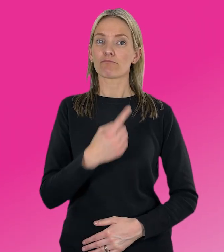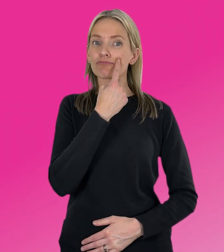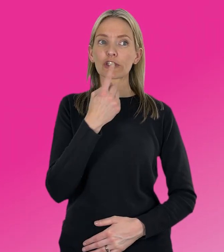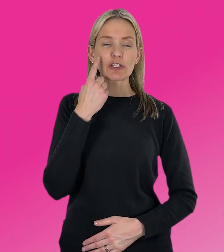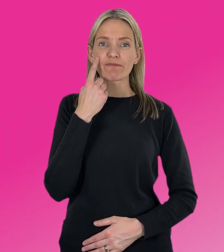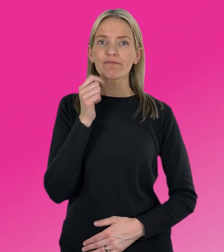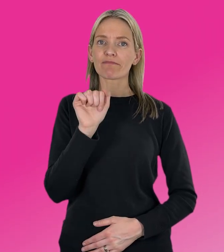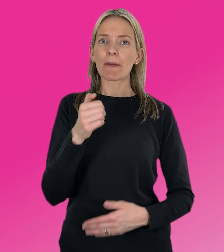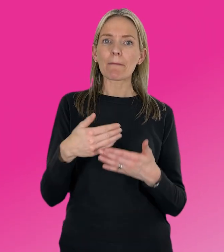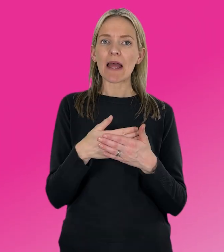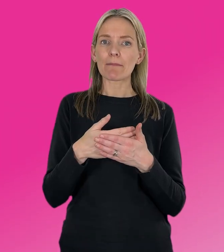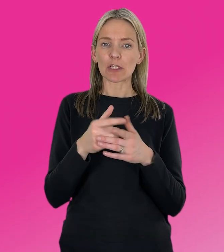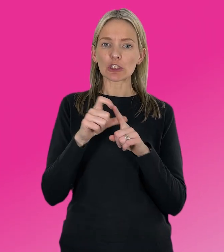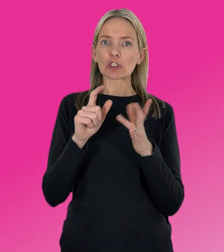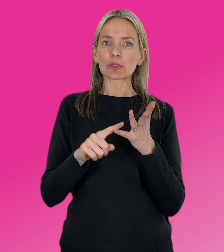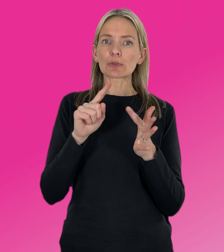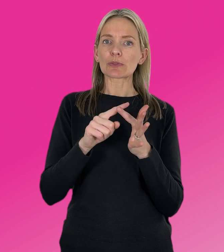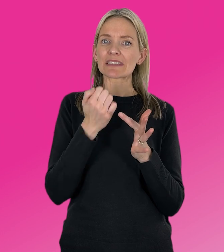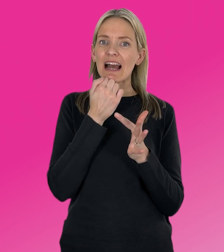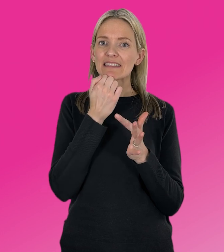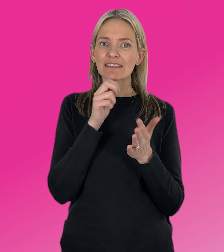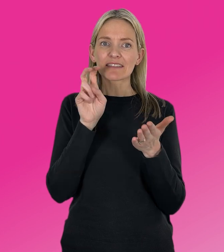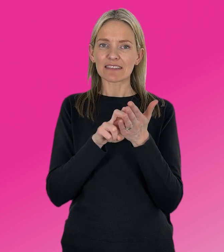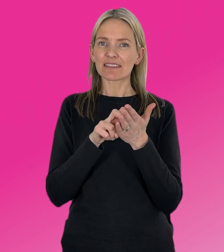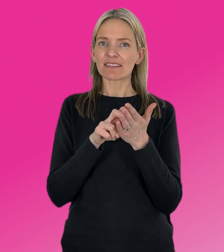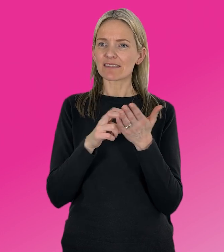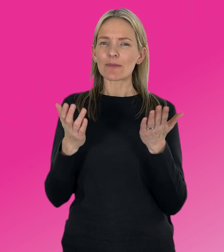• Proof of the date your baby is due to be born